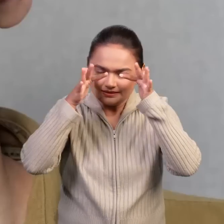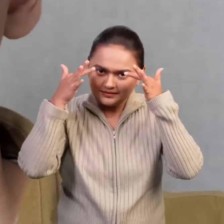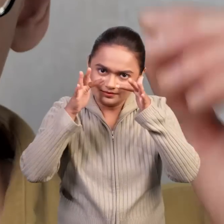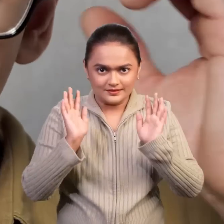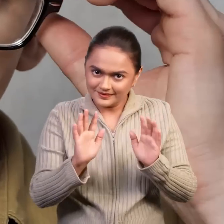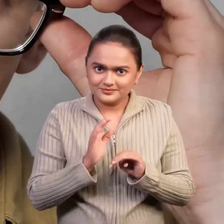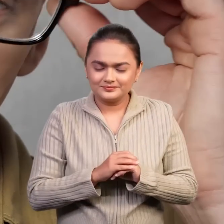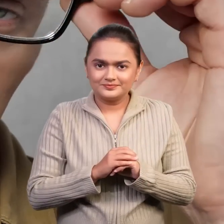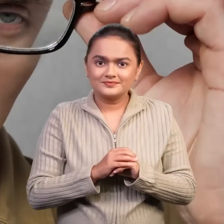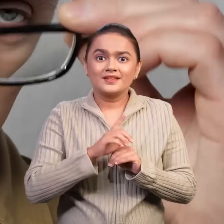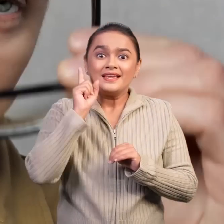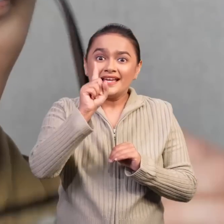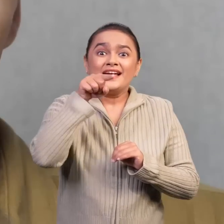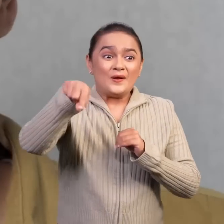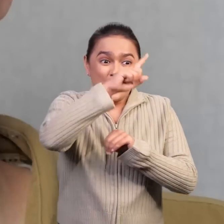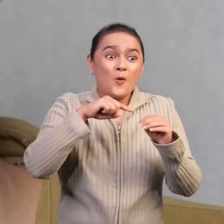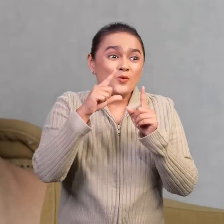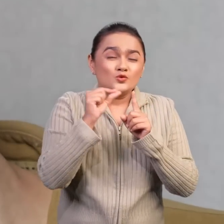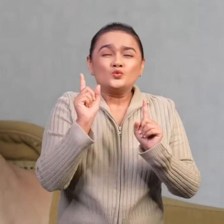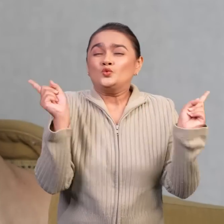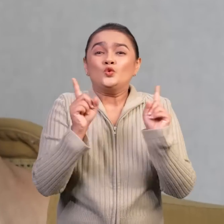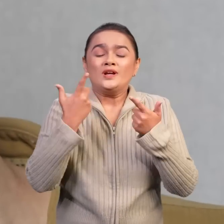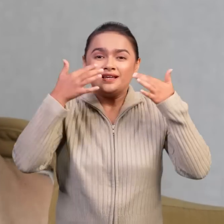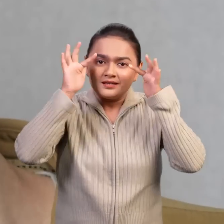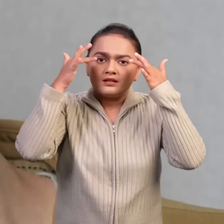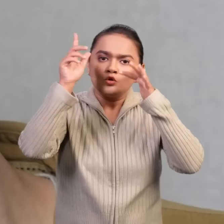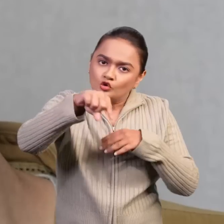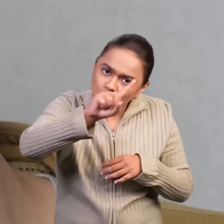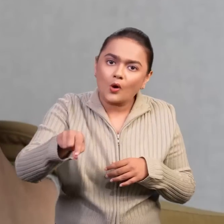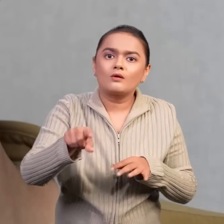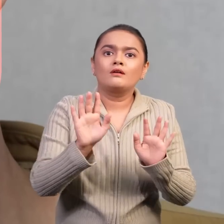is rub the eye, and the one thing that you shouldn't be doing is rubbing your eyes.